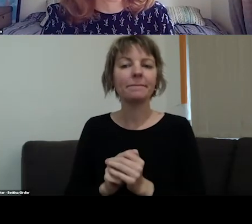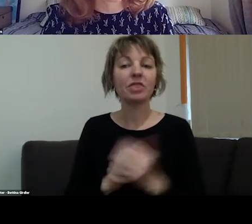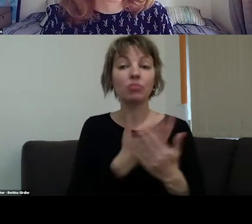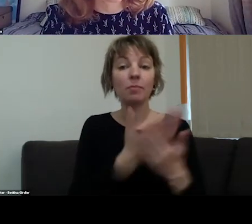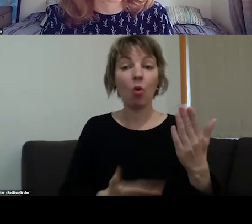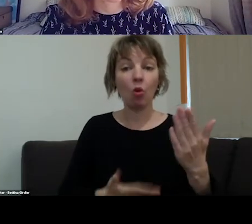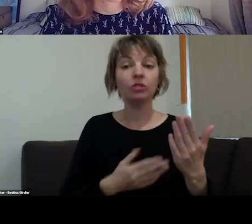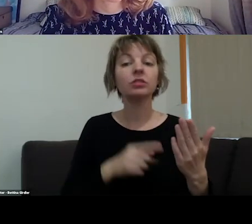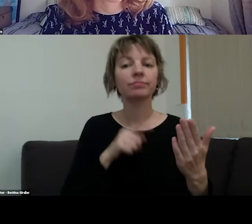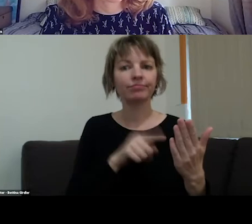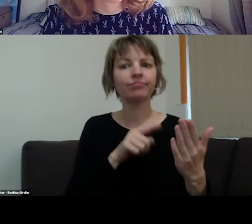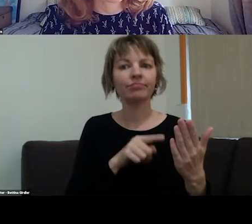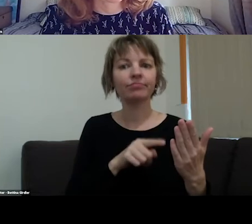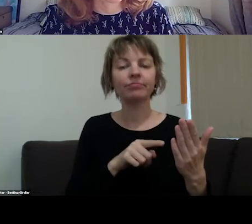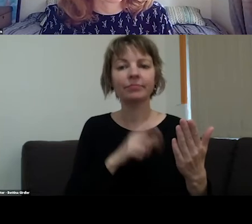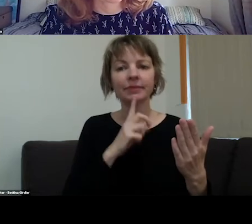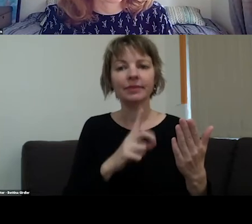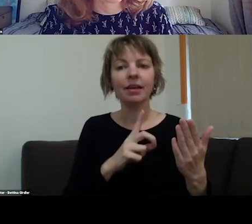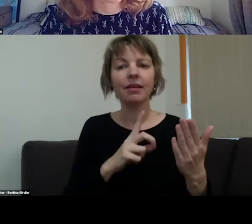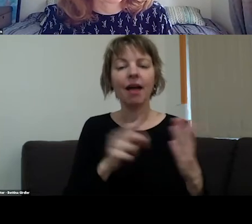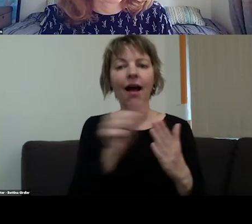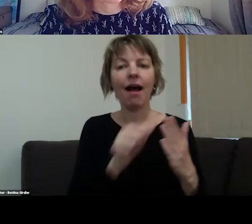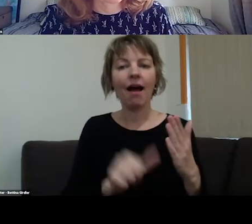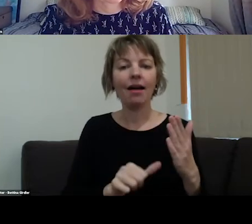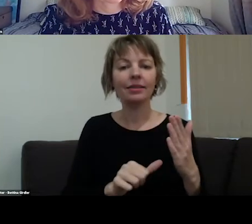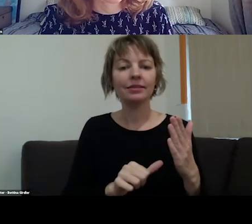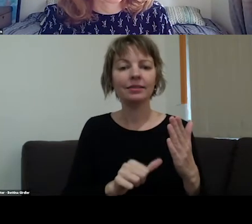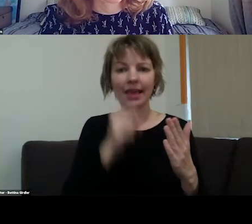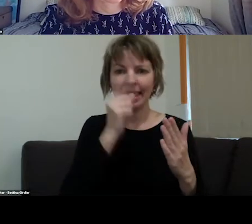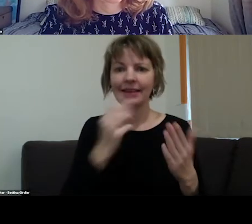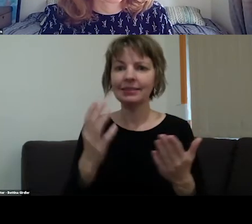the arts can save future expenditure on health services and social care,